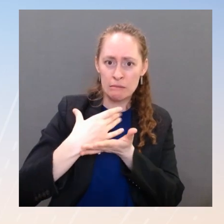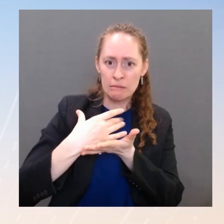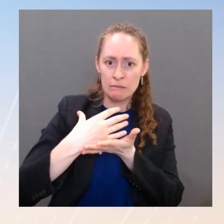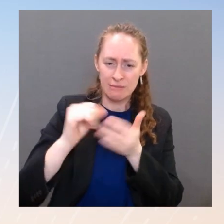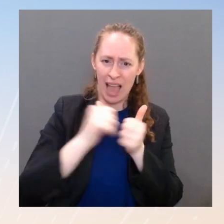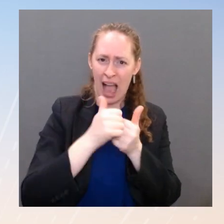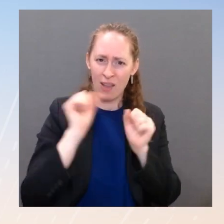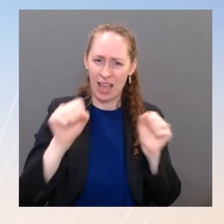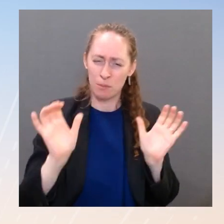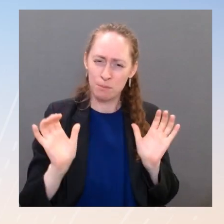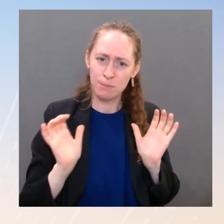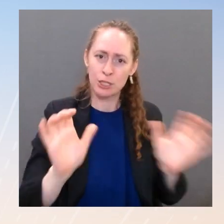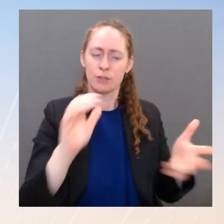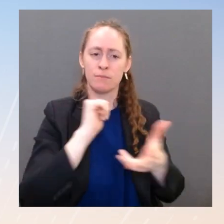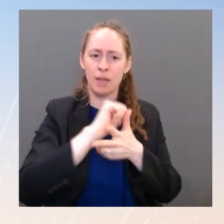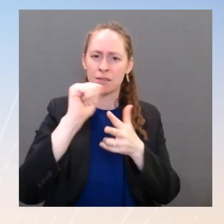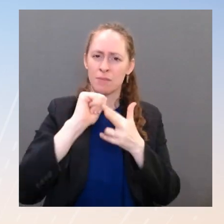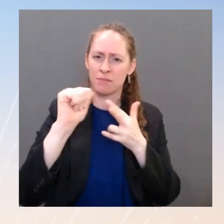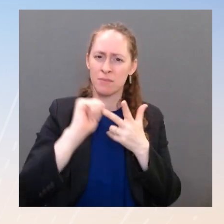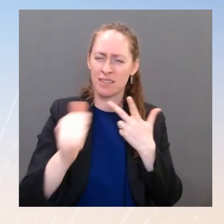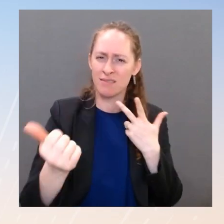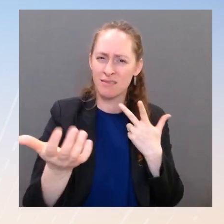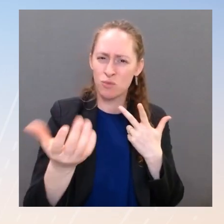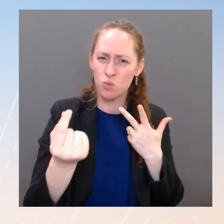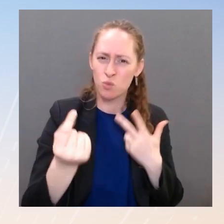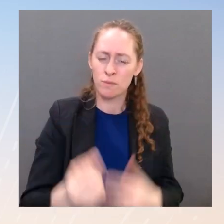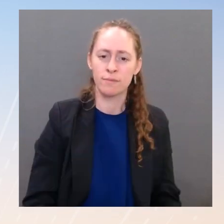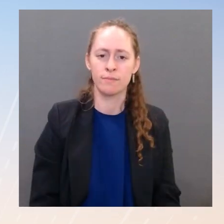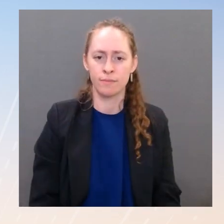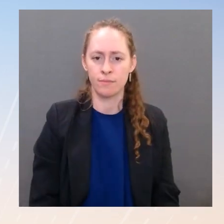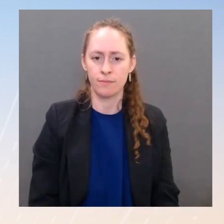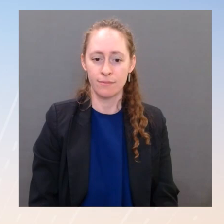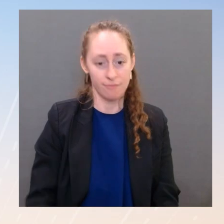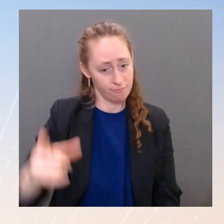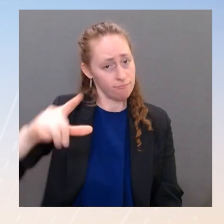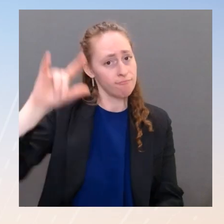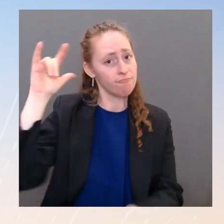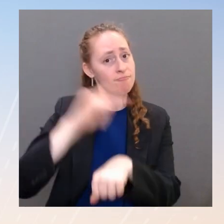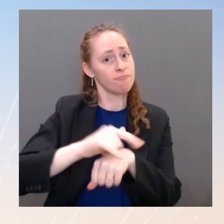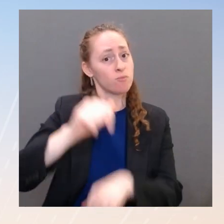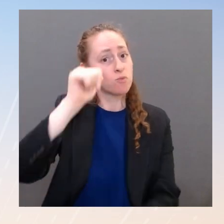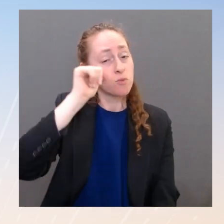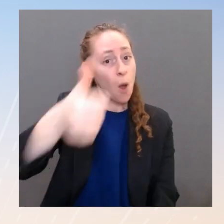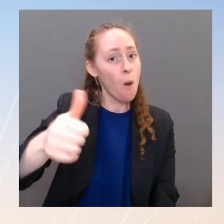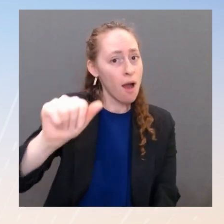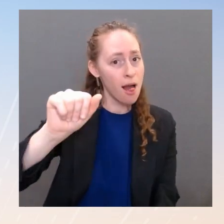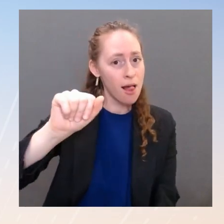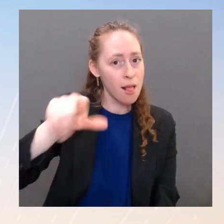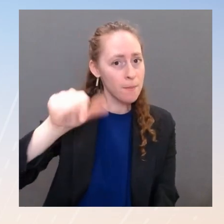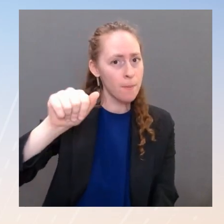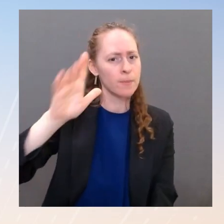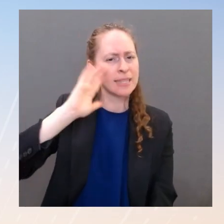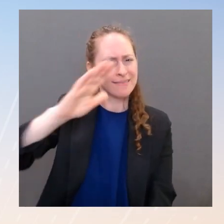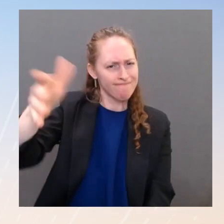to make the case in these remarks about how vital it is to move this legislation forward. And he and his team -- we have been engaged